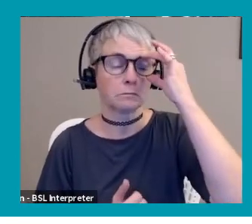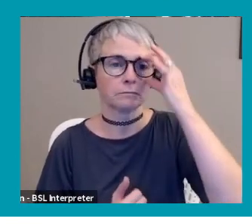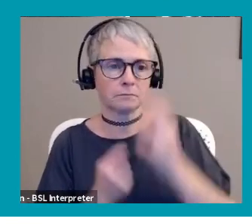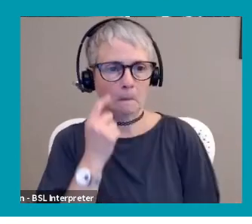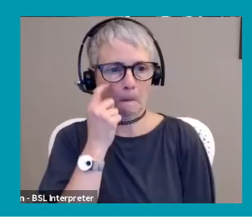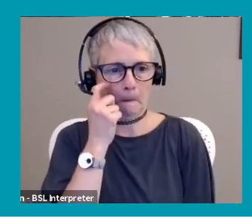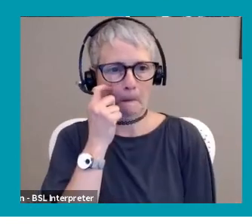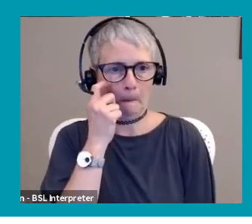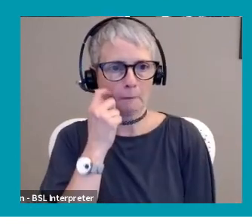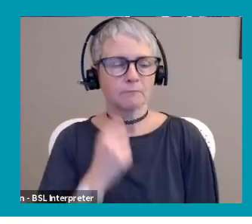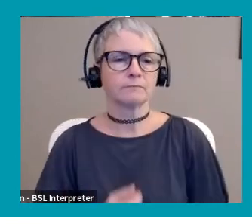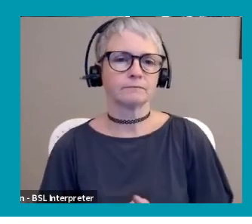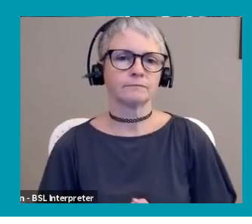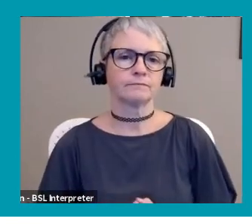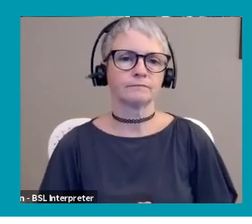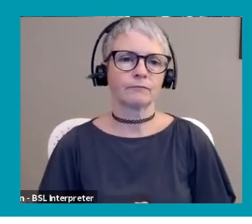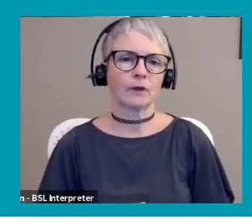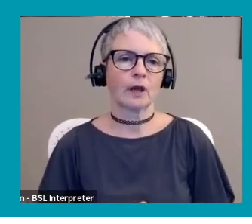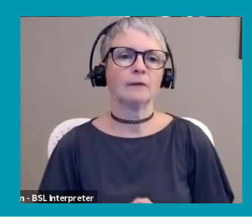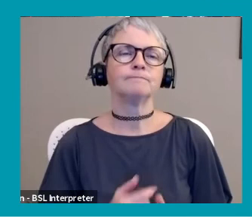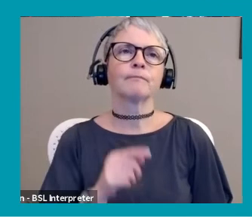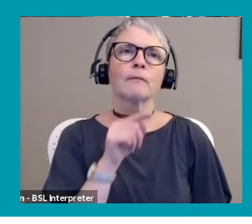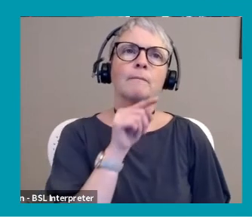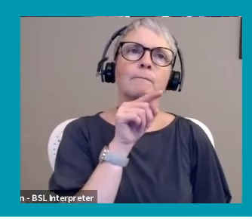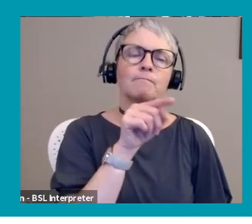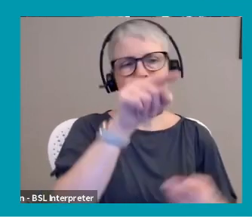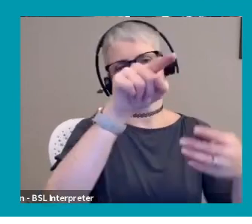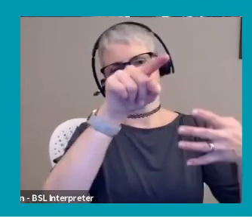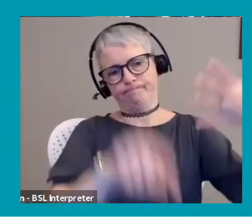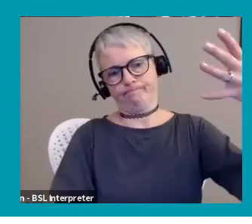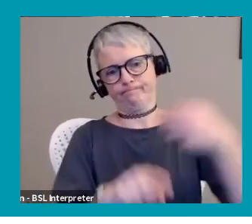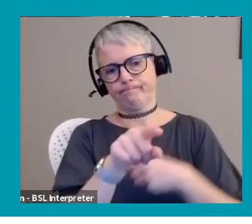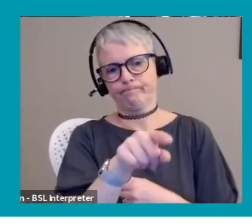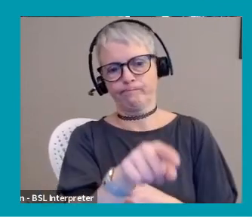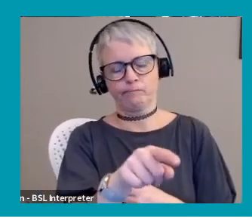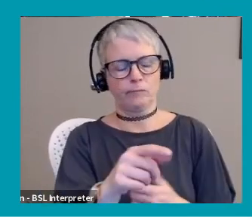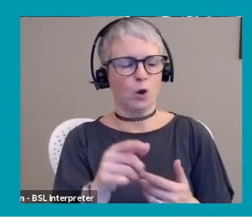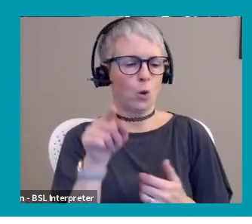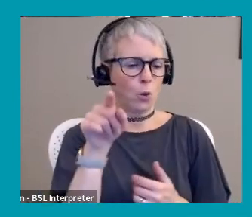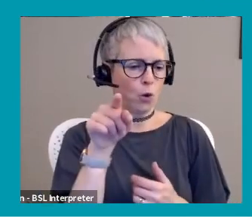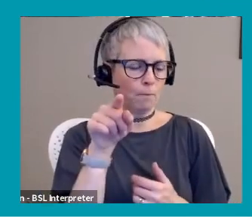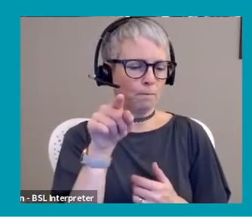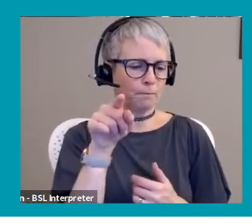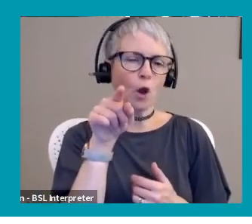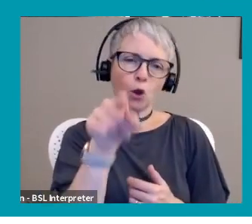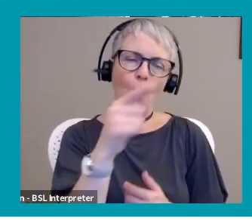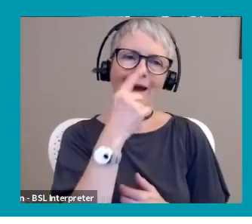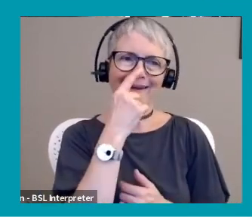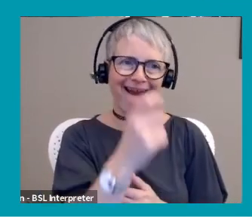Employability and Support Programmes are really opportunities for you to be supported,